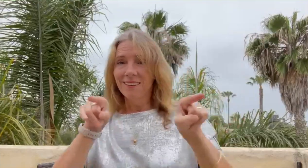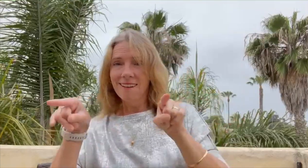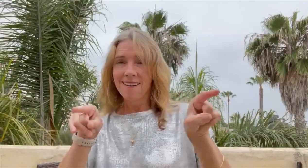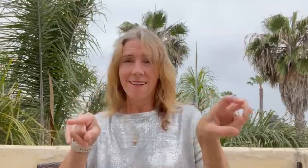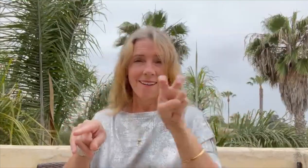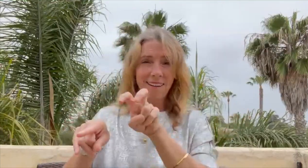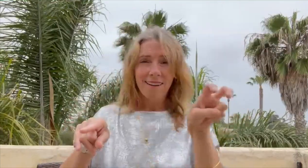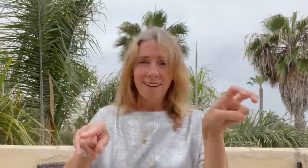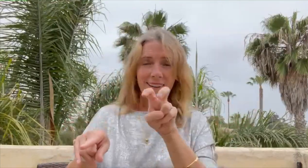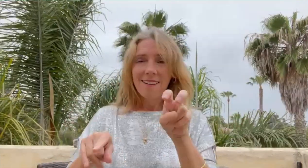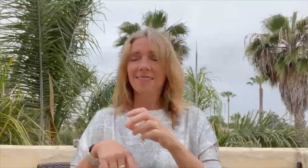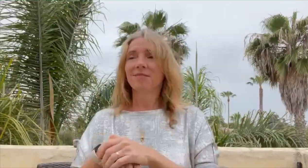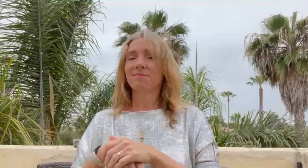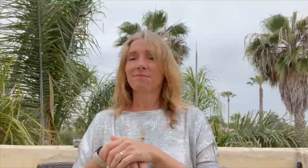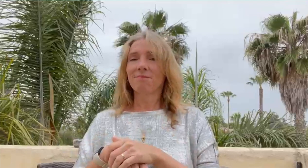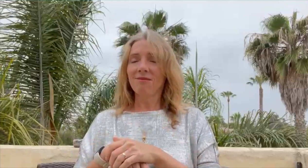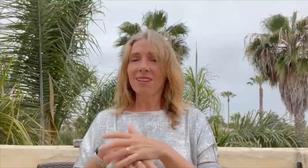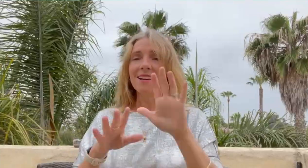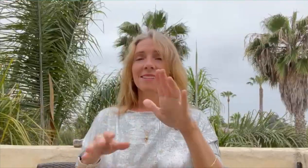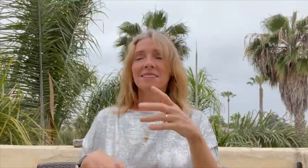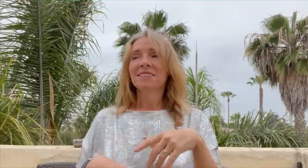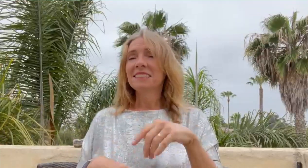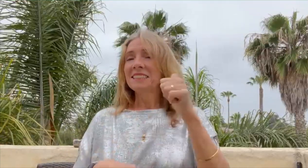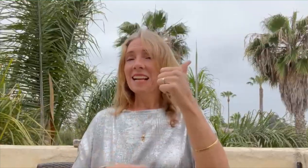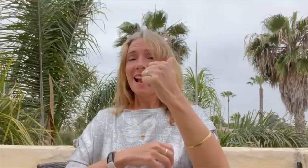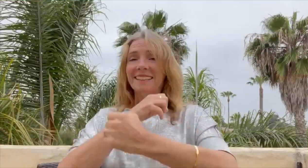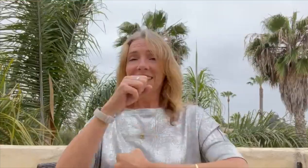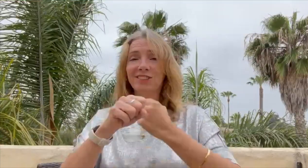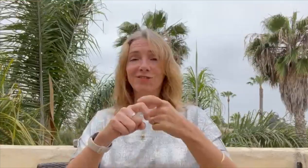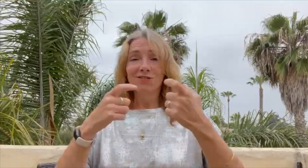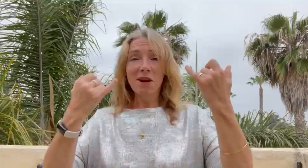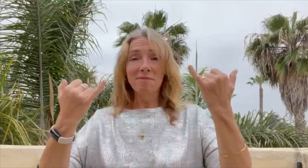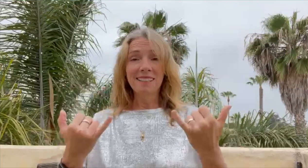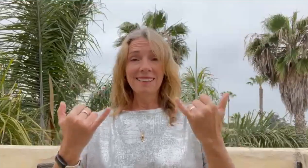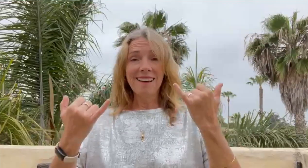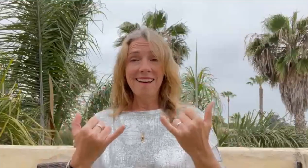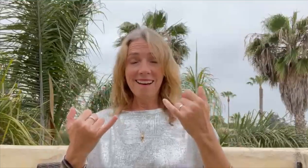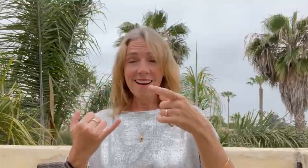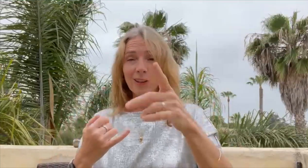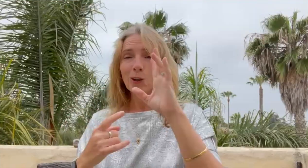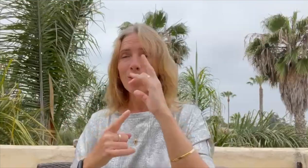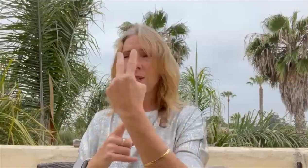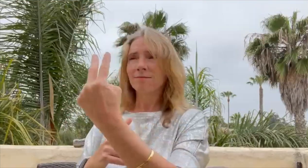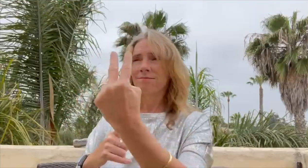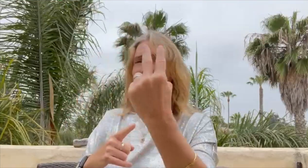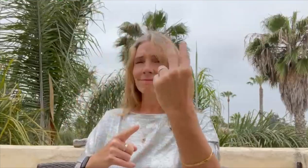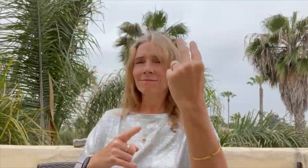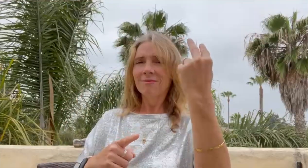And then created a hybrid approach going back and forth between the two models. 10 years from now.